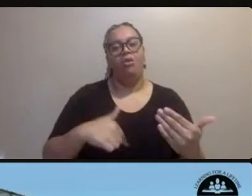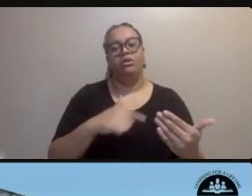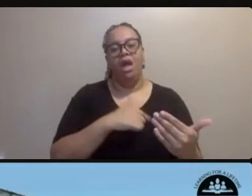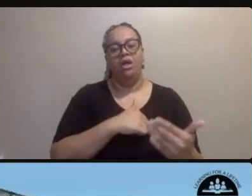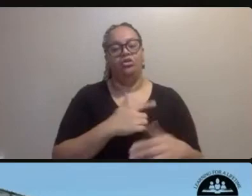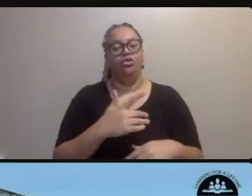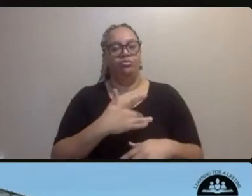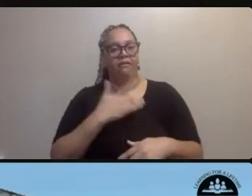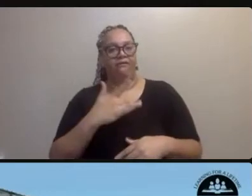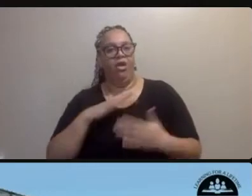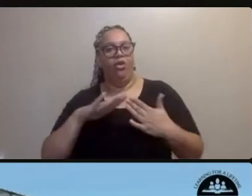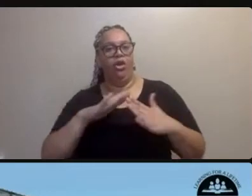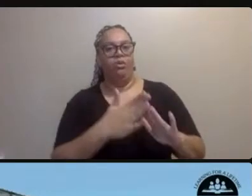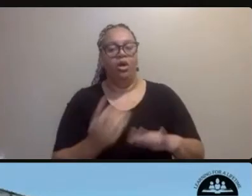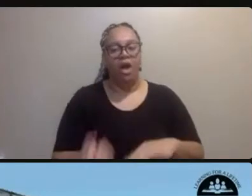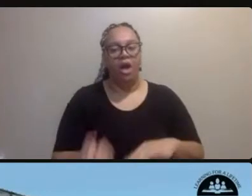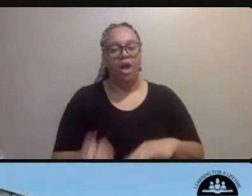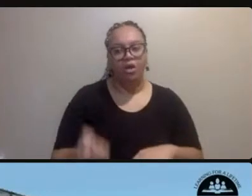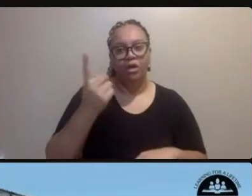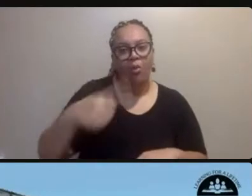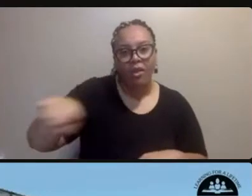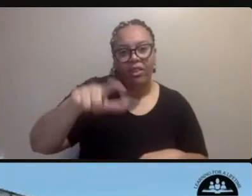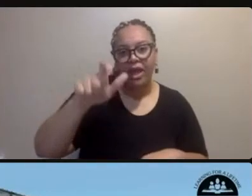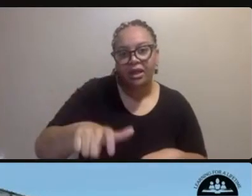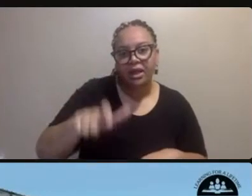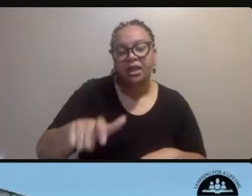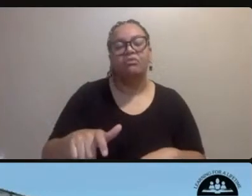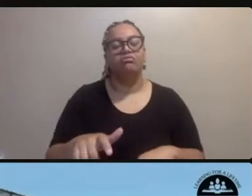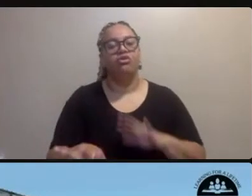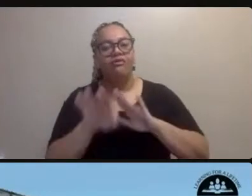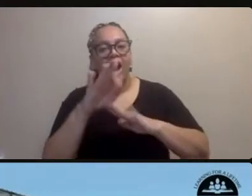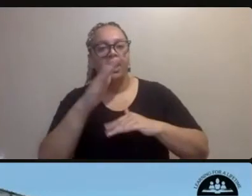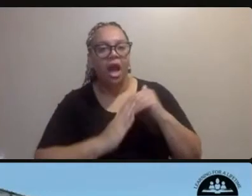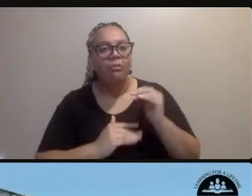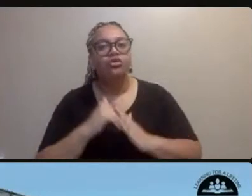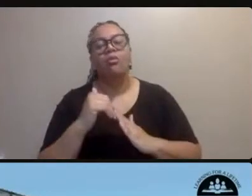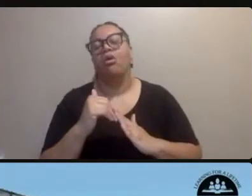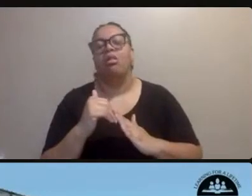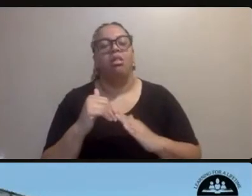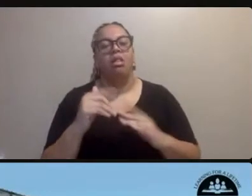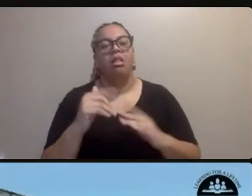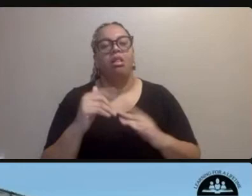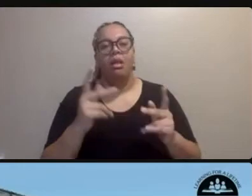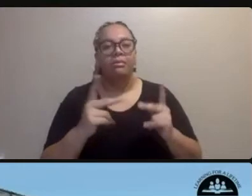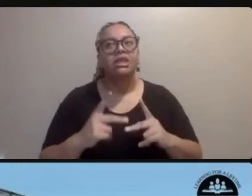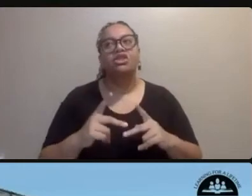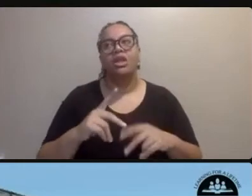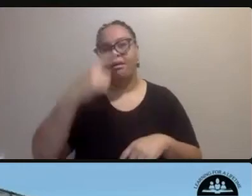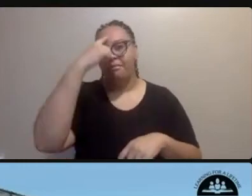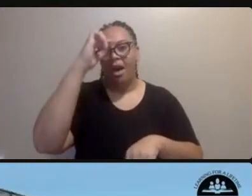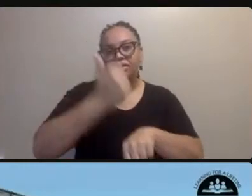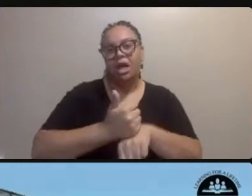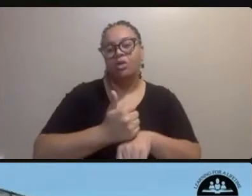FEELING REQUIRES TO GO TO WHERE THE PEOPLE ARE.